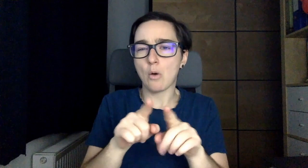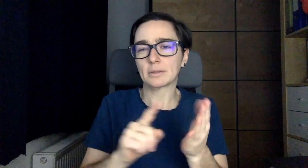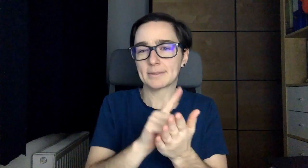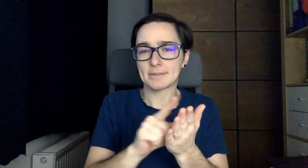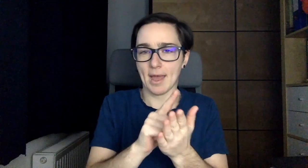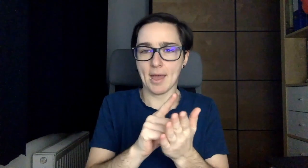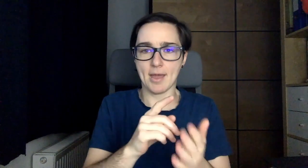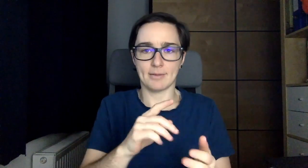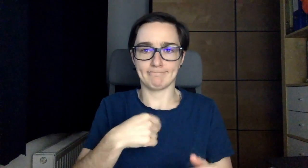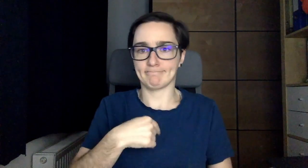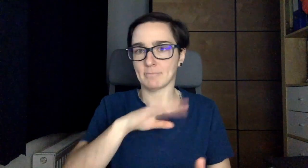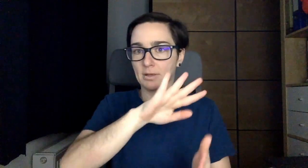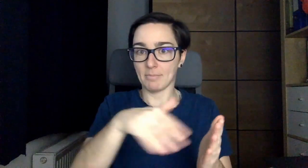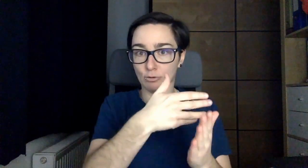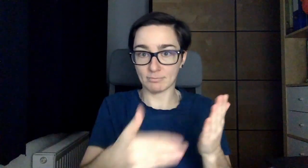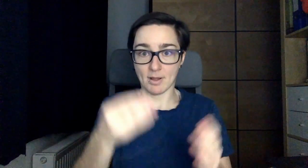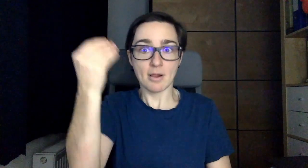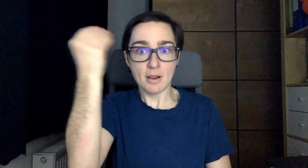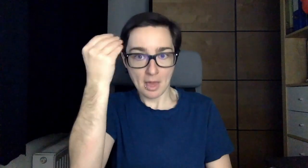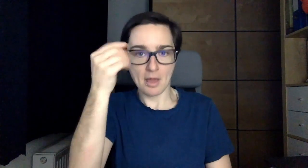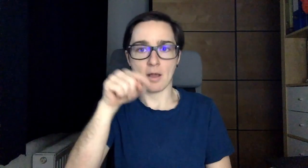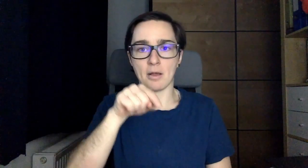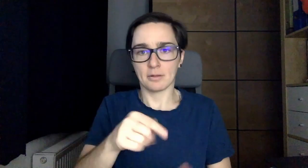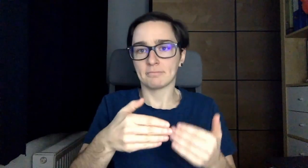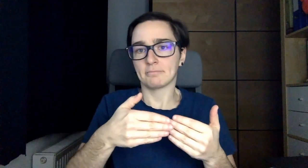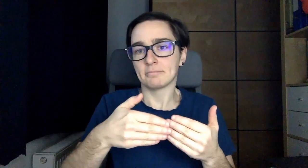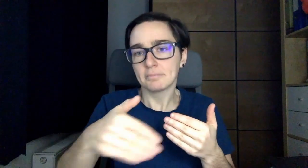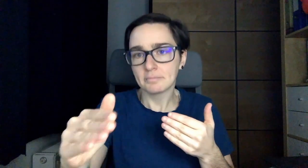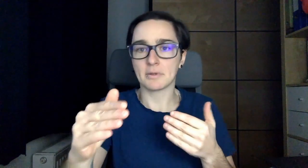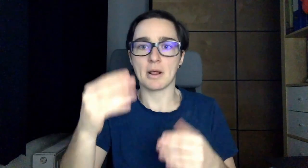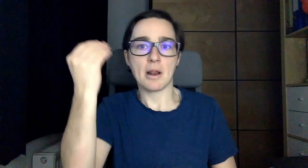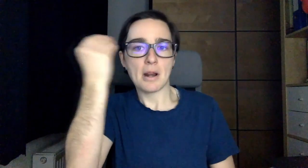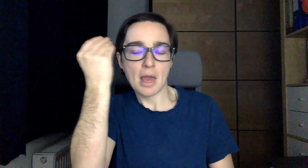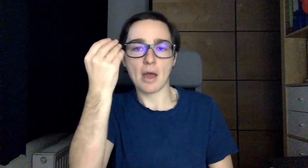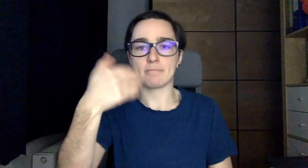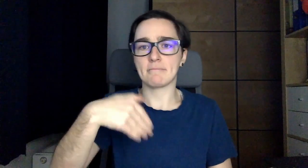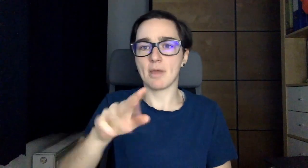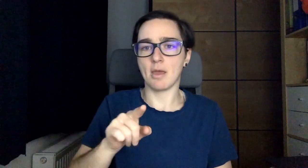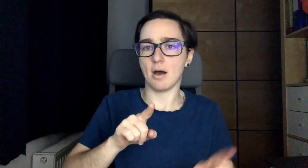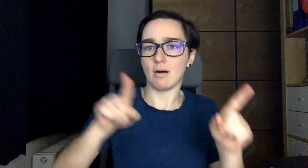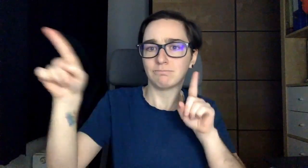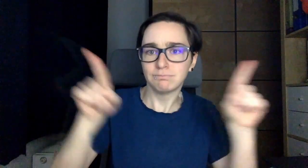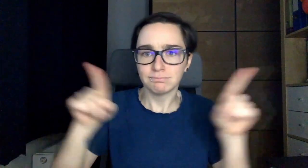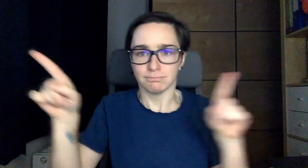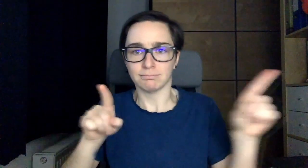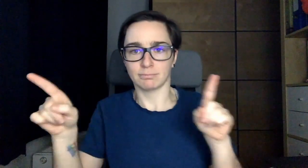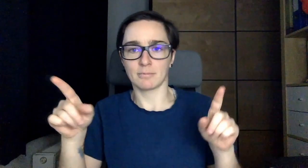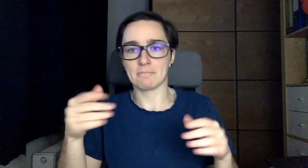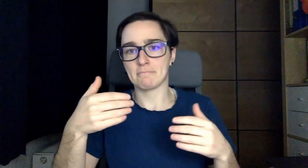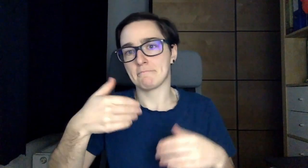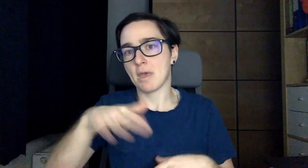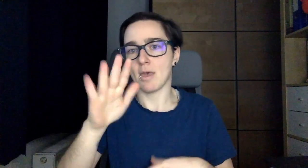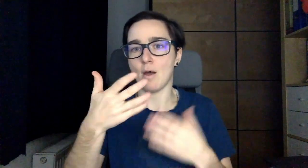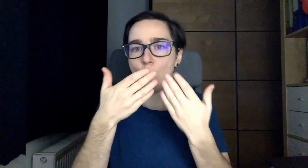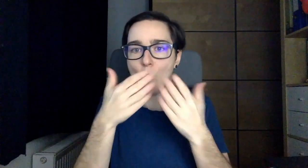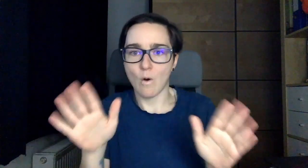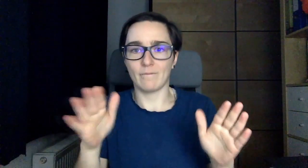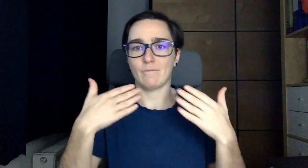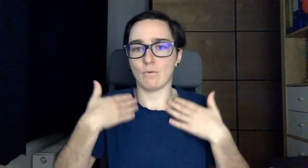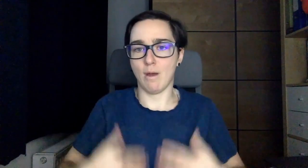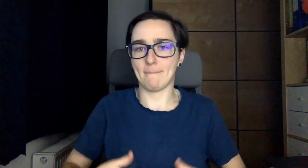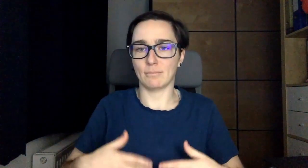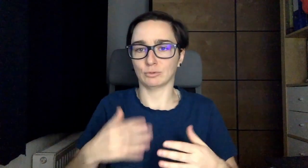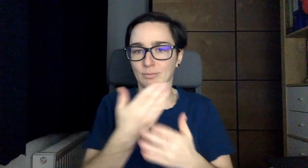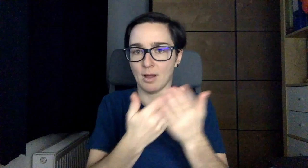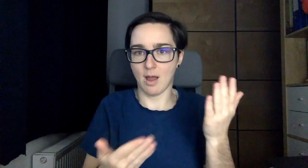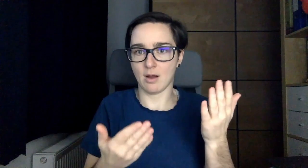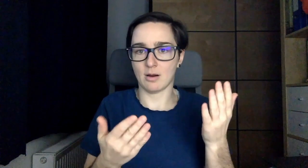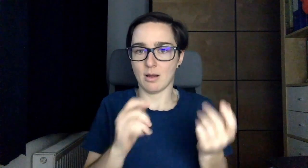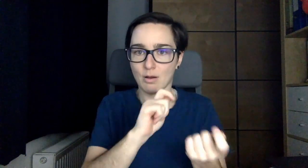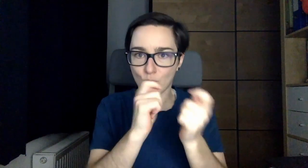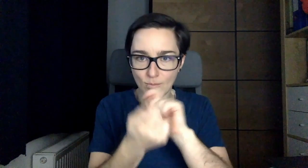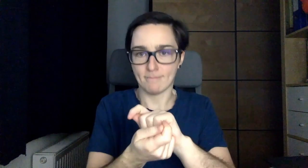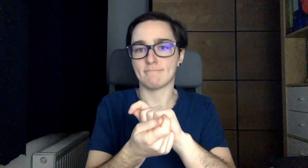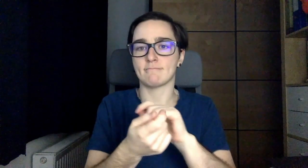When I started to learn sign language I opened up more and worked on my body language.